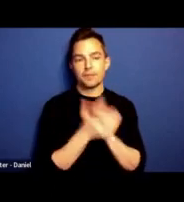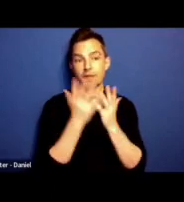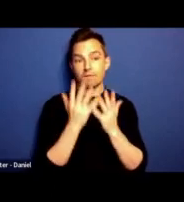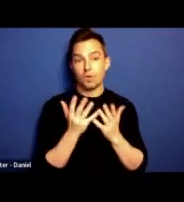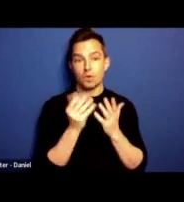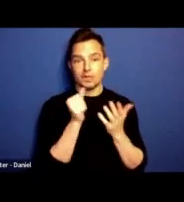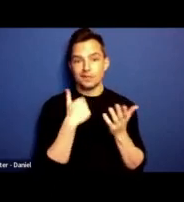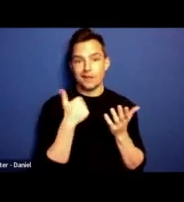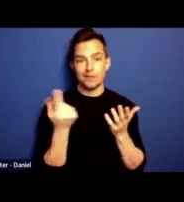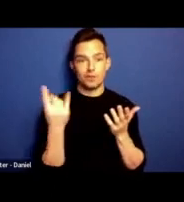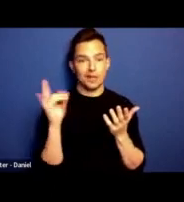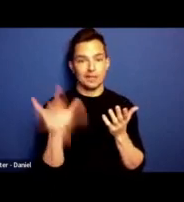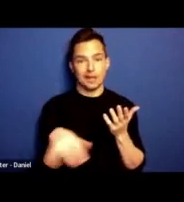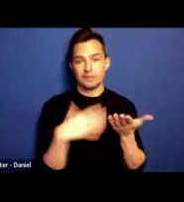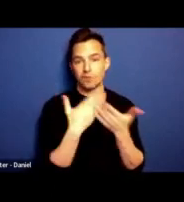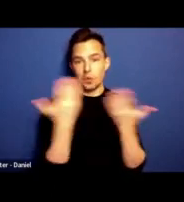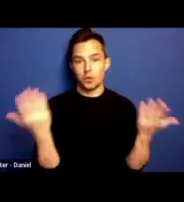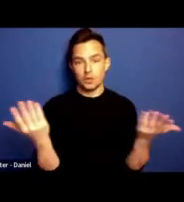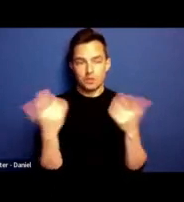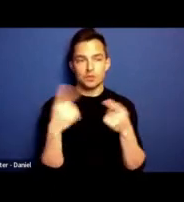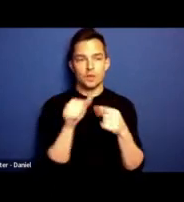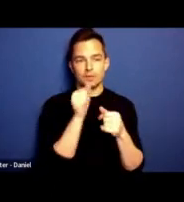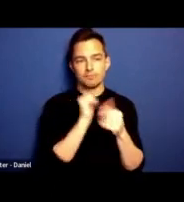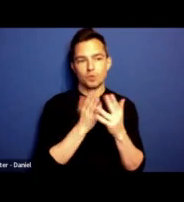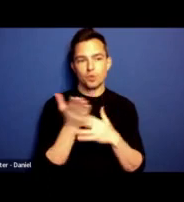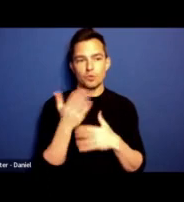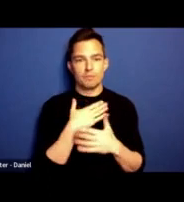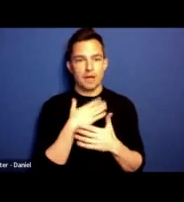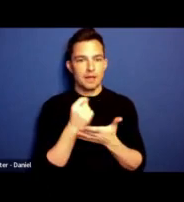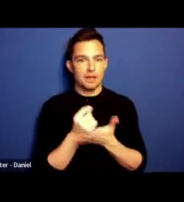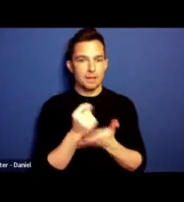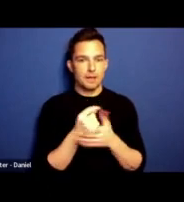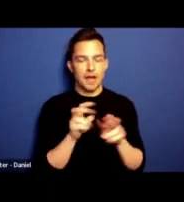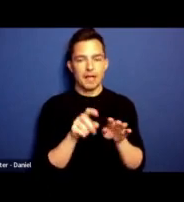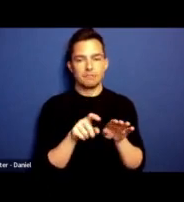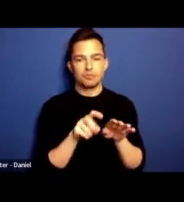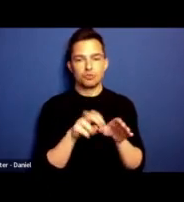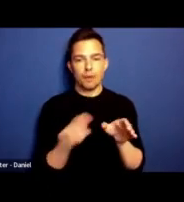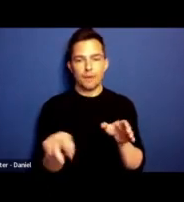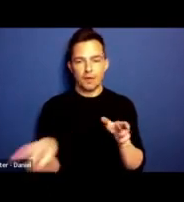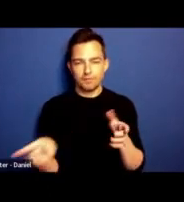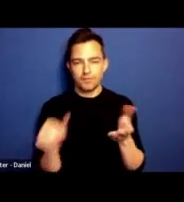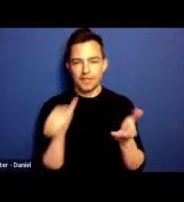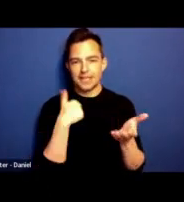anybody like that. And so when I was going to finish therapy, I dropped out because I didn't have anybody to do the exercise